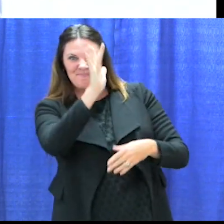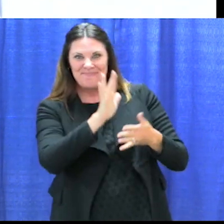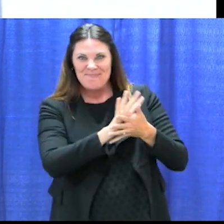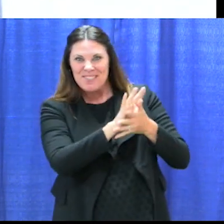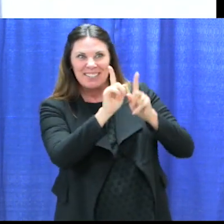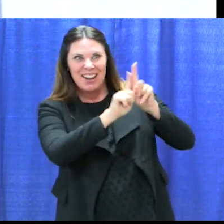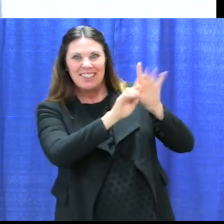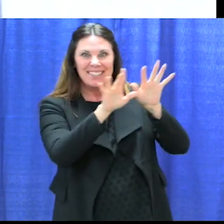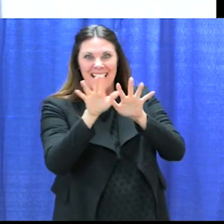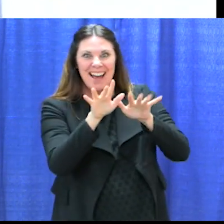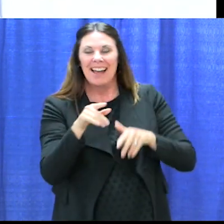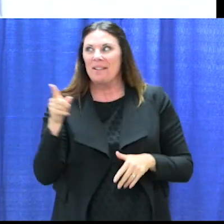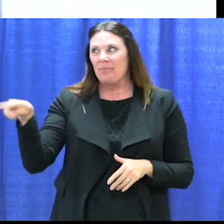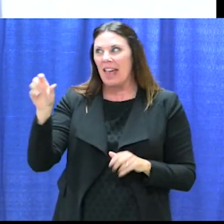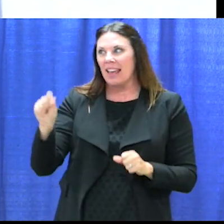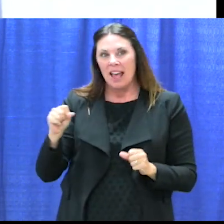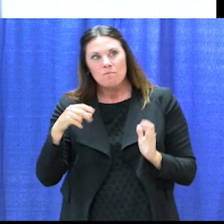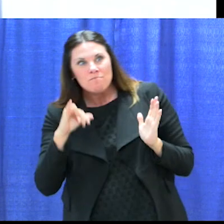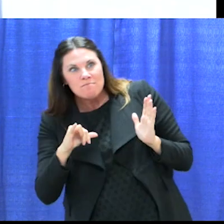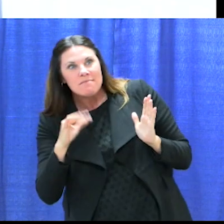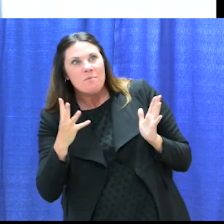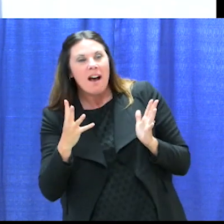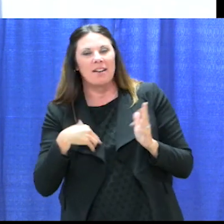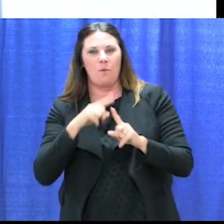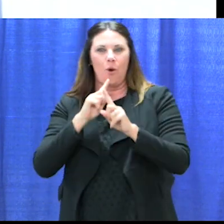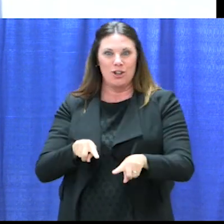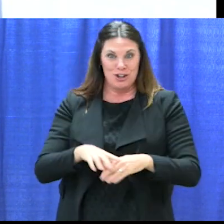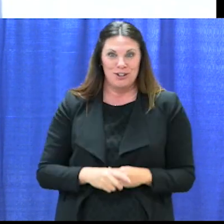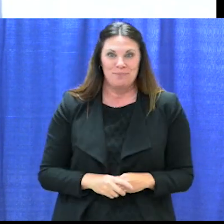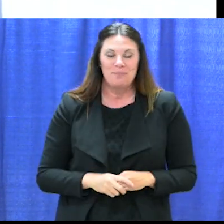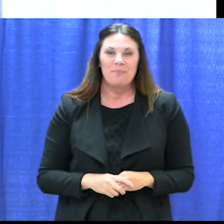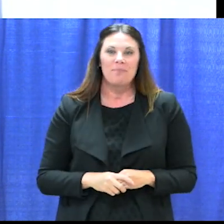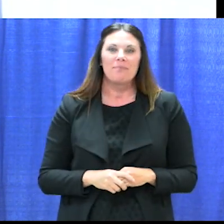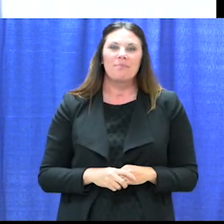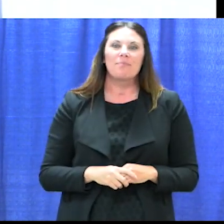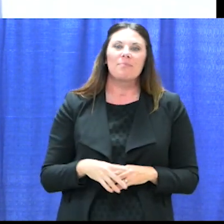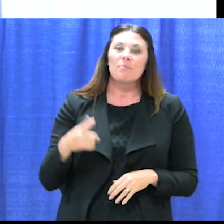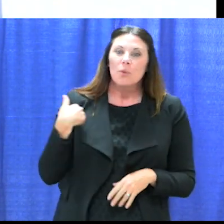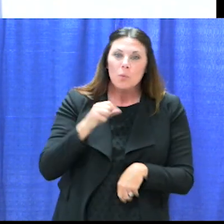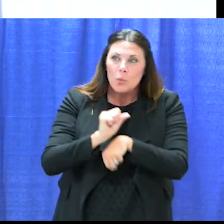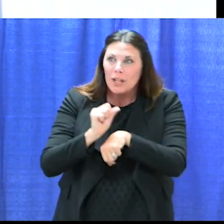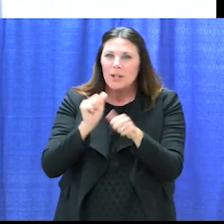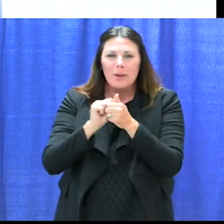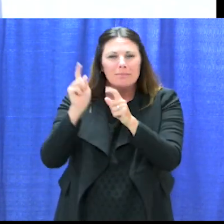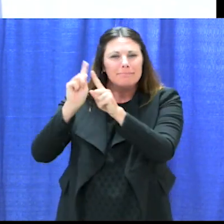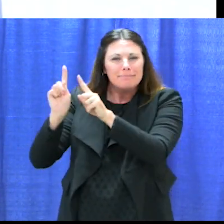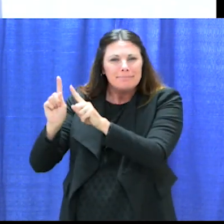And then students are able to order those books as well. We're excited to work with Superintendent Thurmond and your team as the department gets